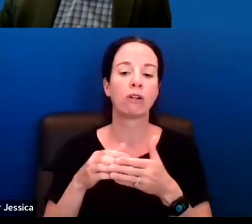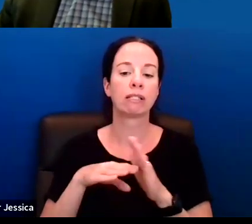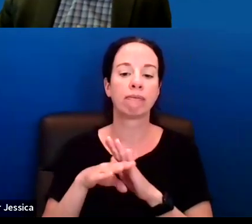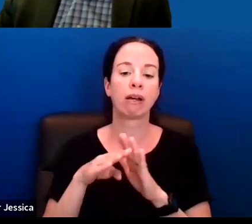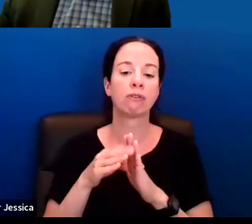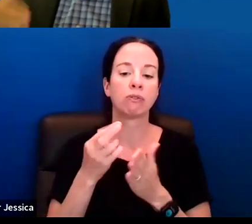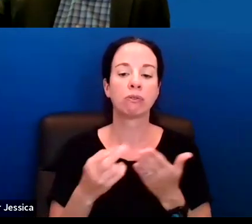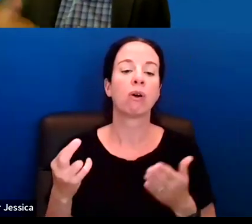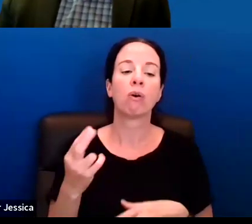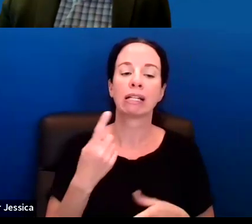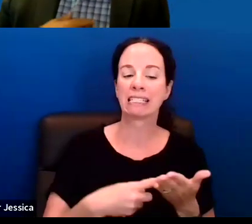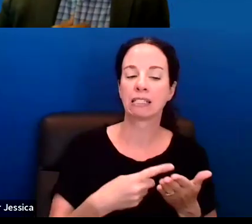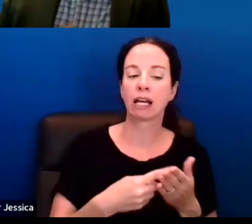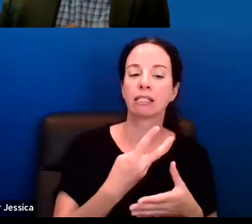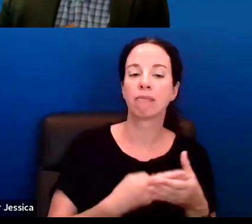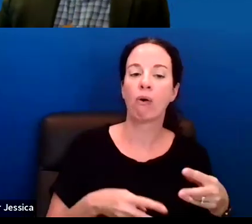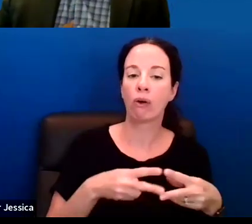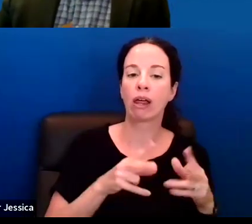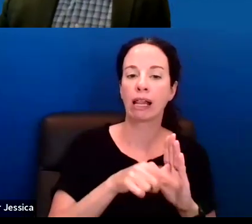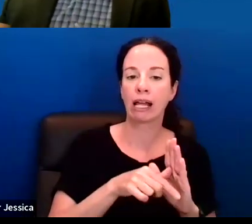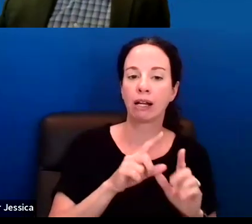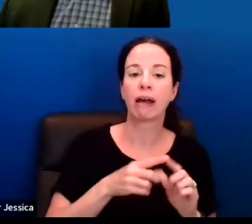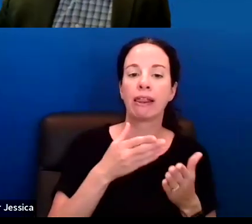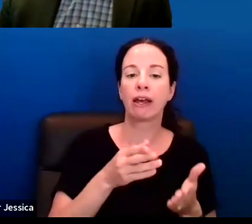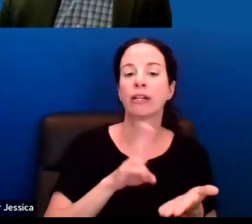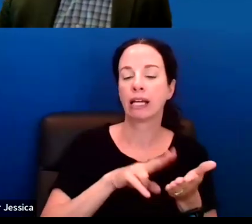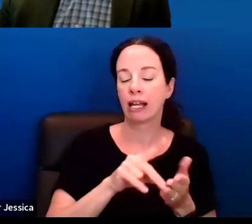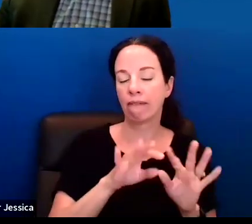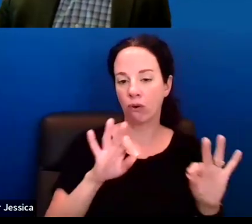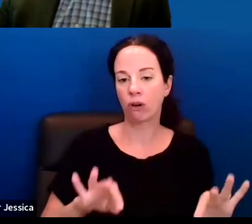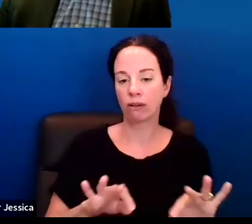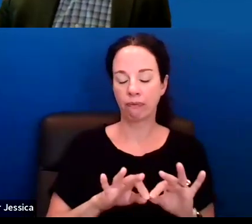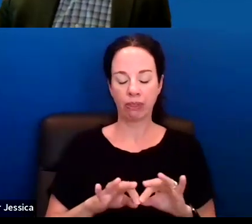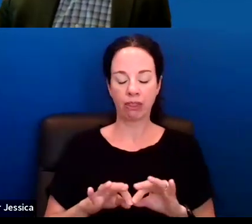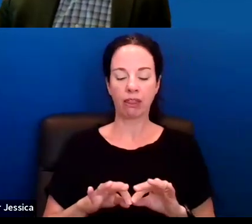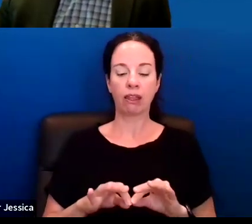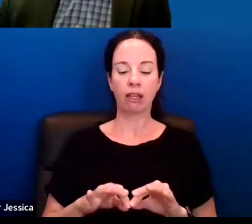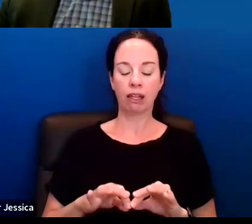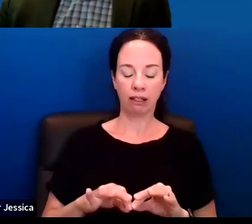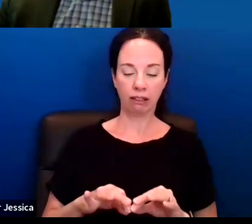back and talk about those, but they are on the sign-up form. We are making arrangements